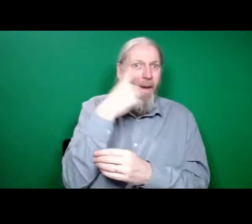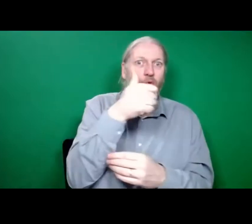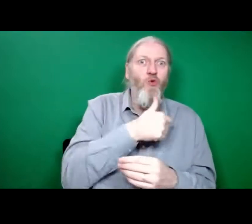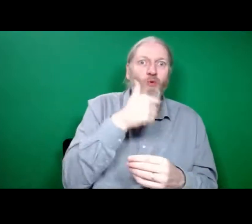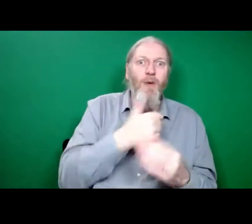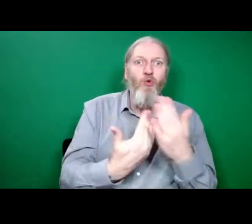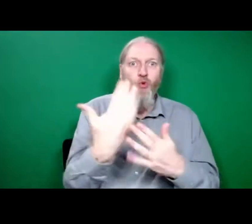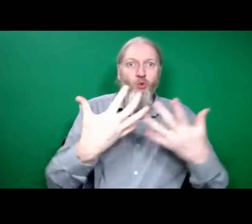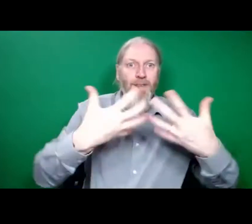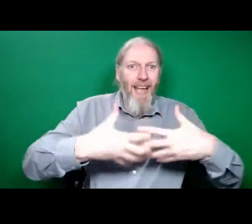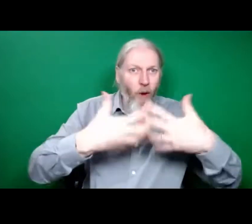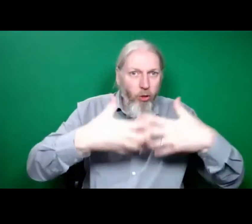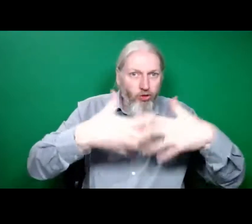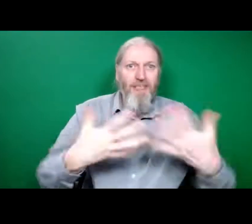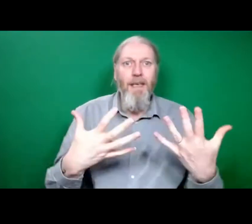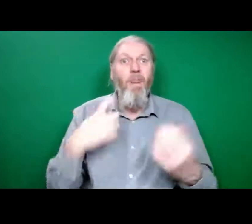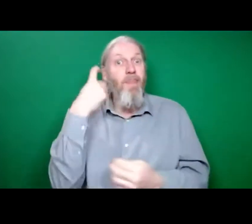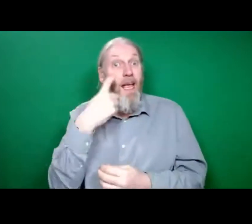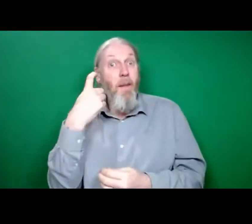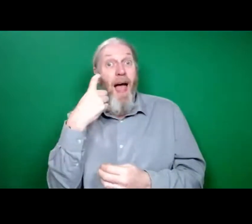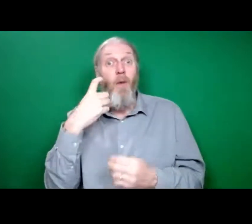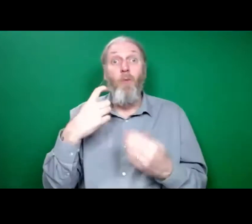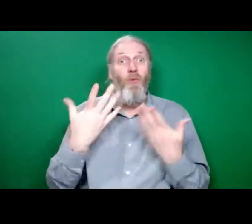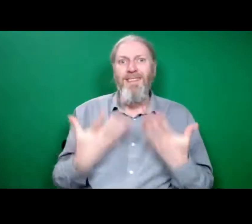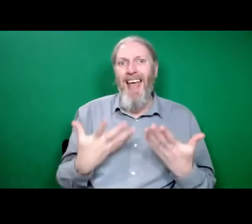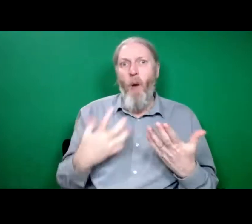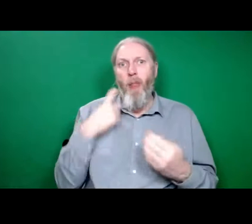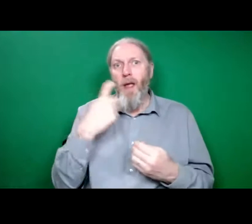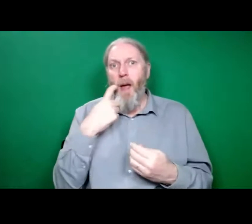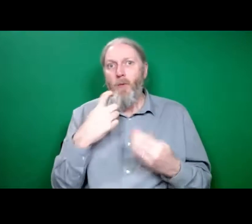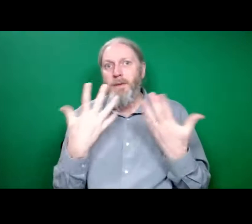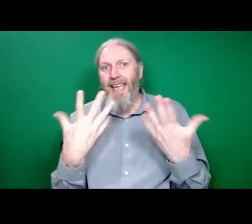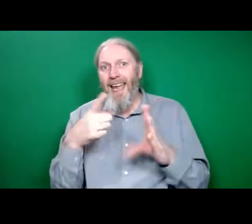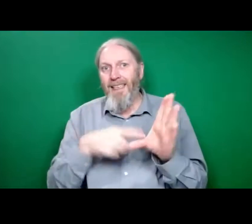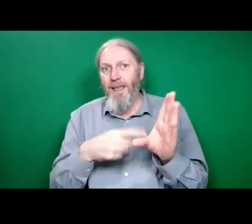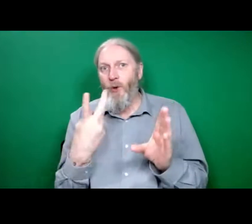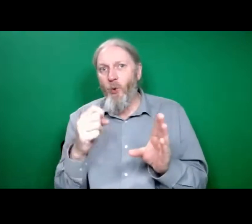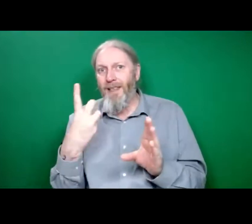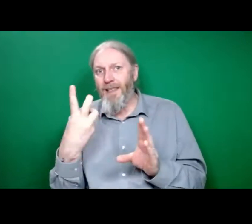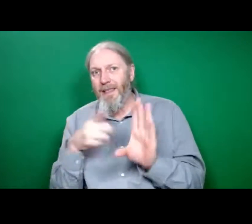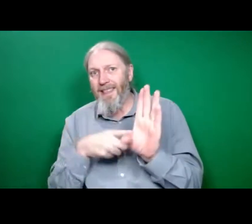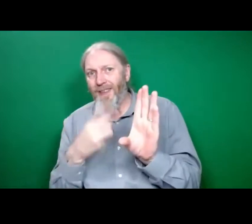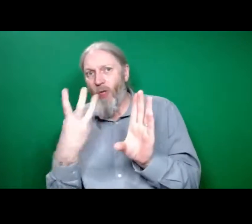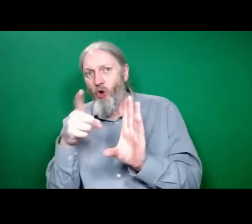Chatham. It is a really live area in terms of funding and development happening. It is really, really important that we were able to